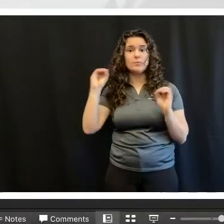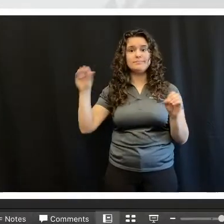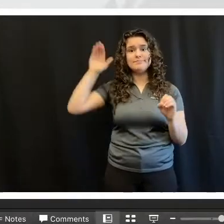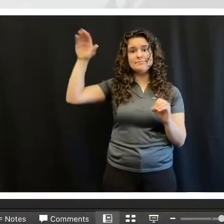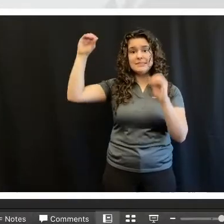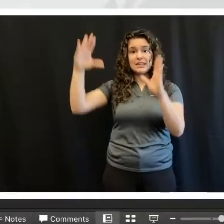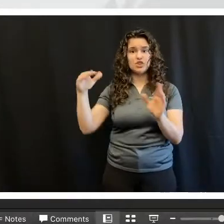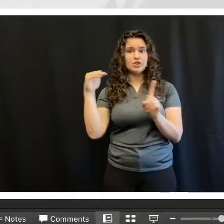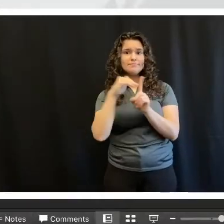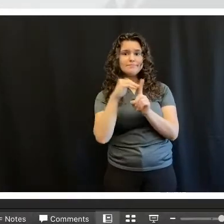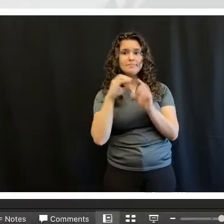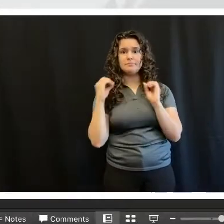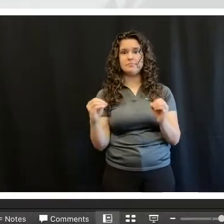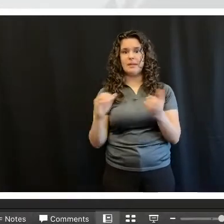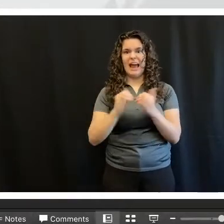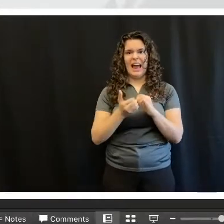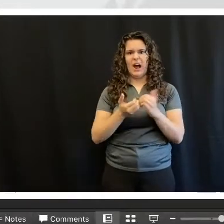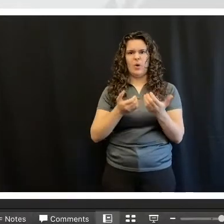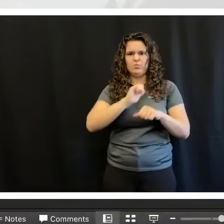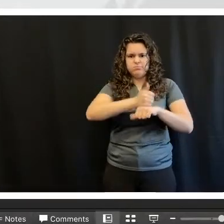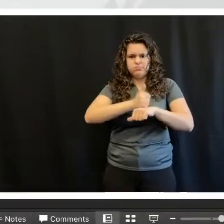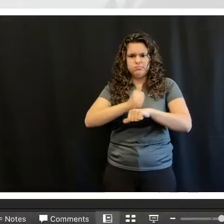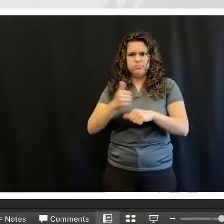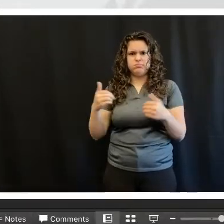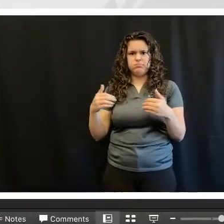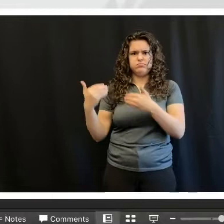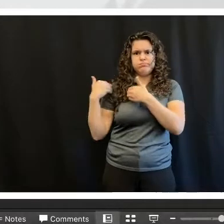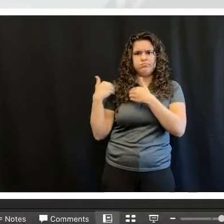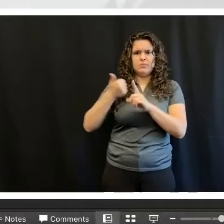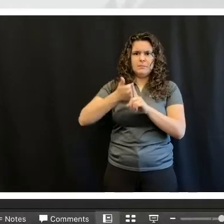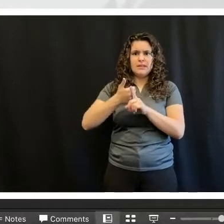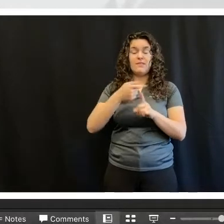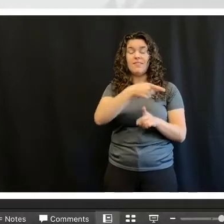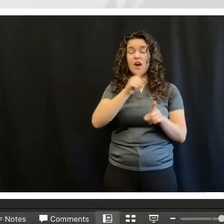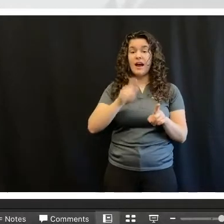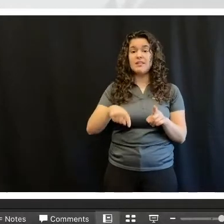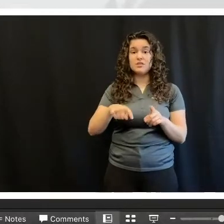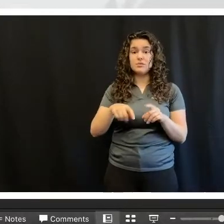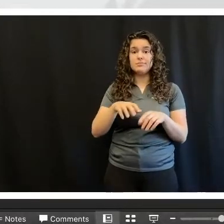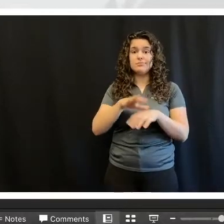That's something that students are having to learn now in junior high,